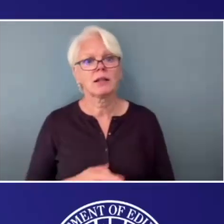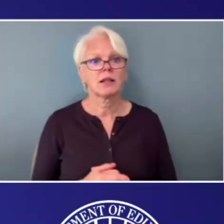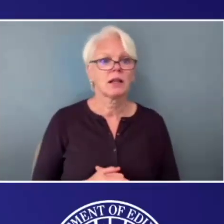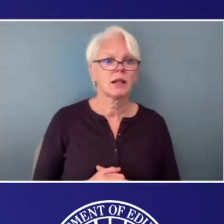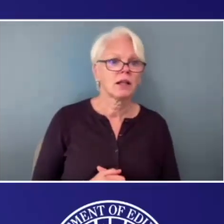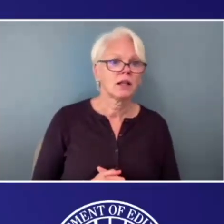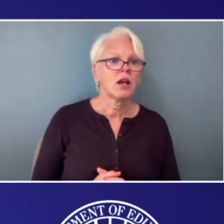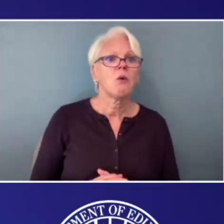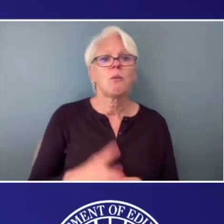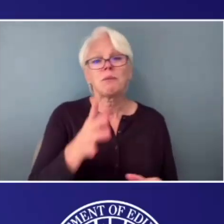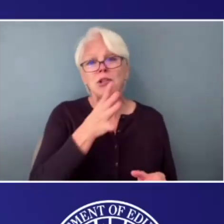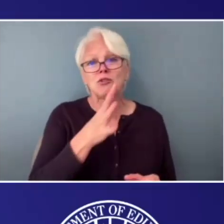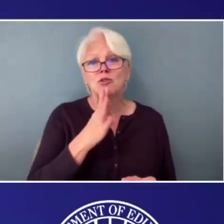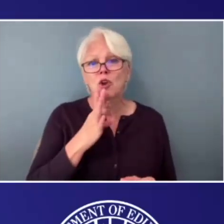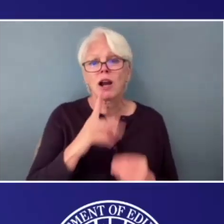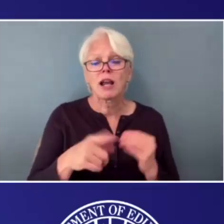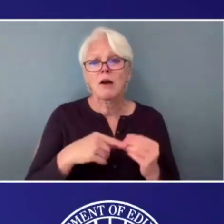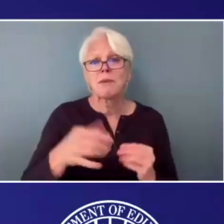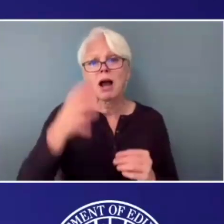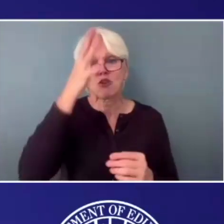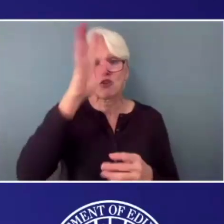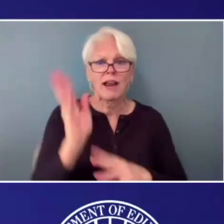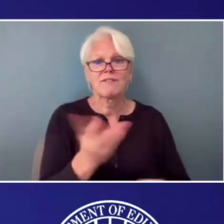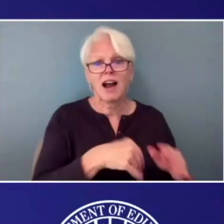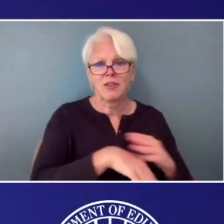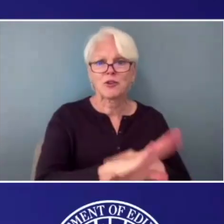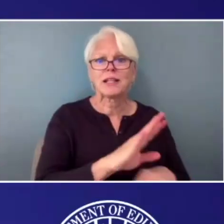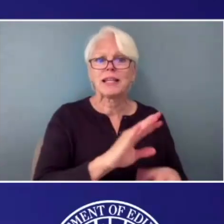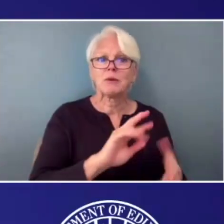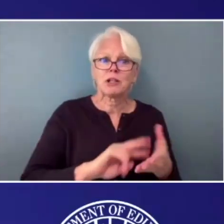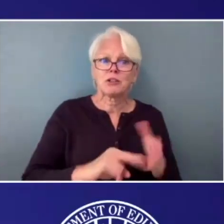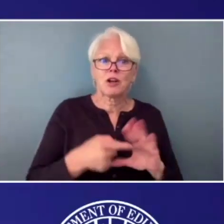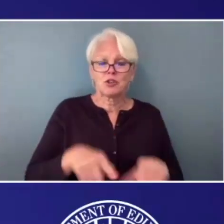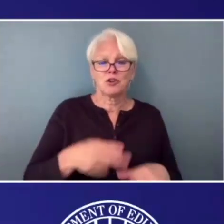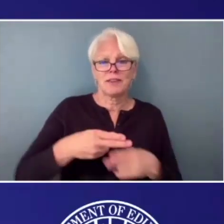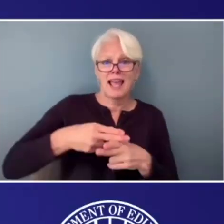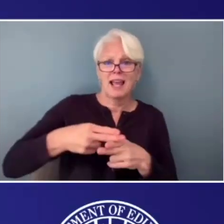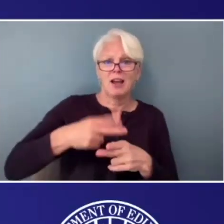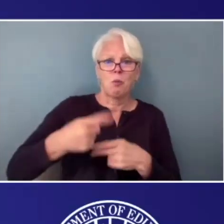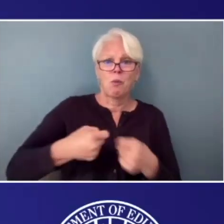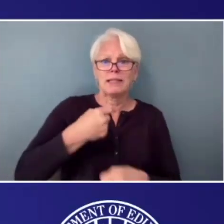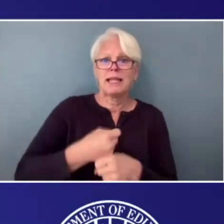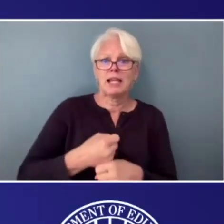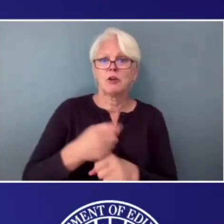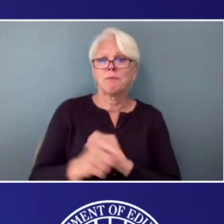we're talking about during the interim year that students who come in,